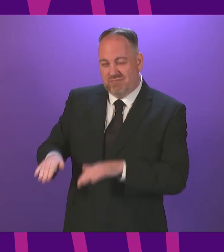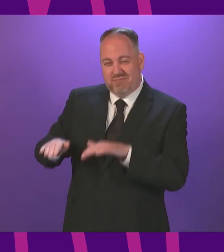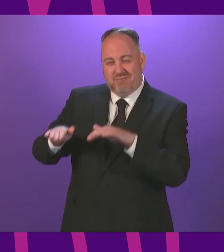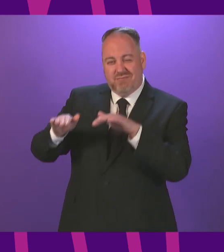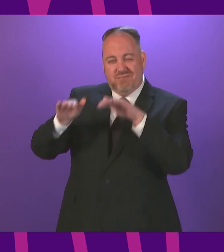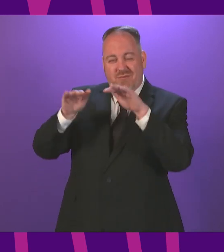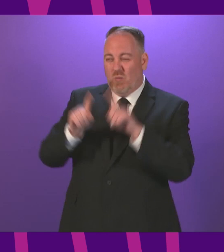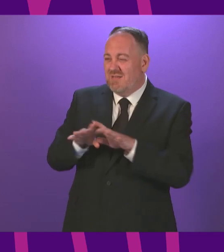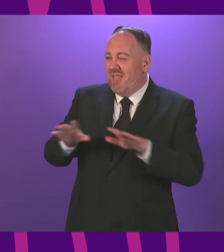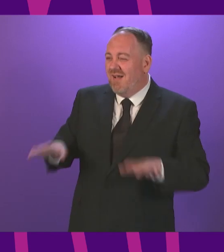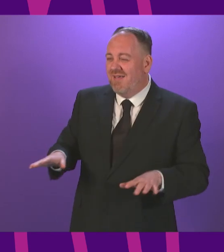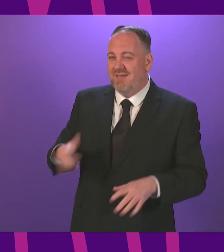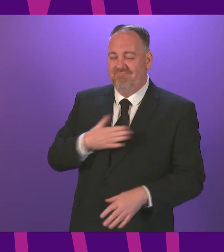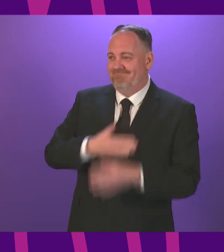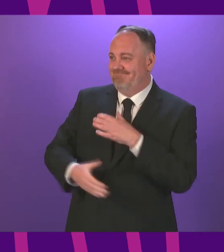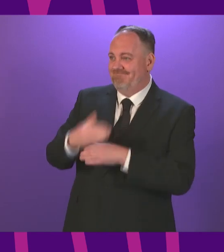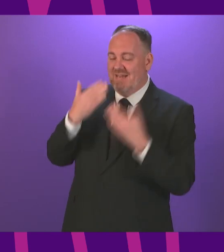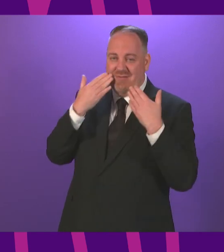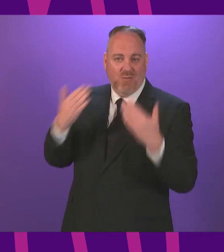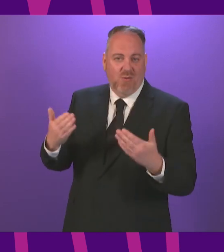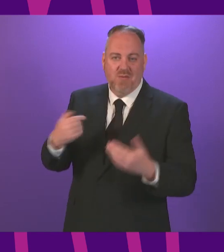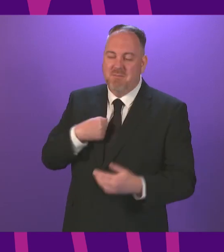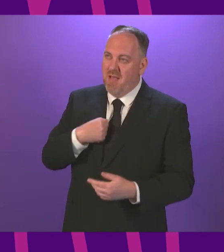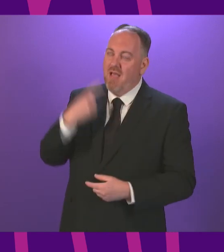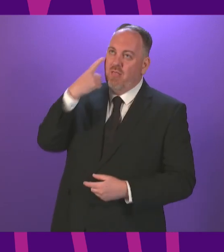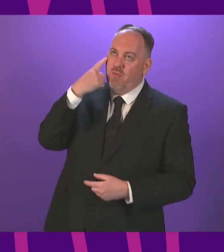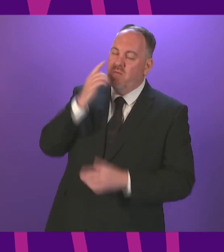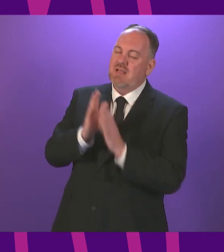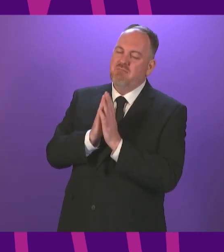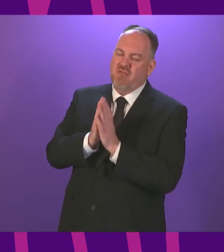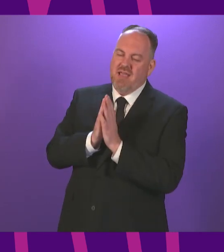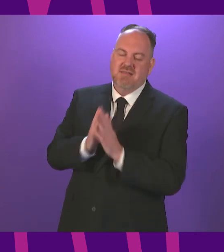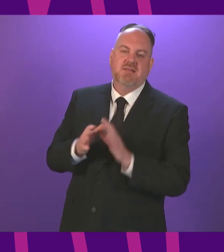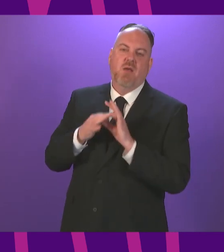that must feel, and my thoughts and prayers are with Her Majesty for the difficult times ahead.